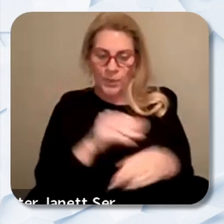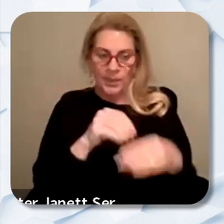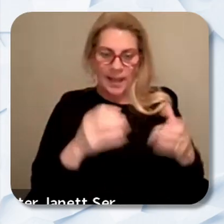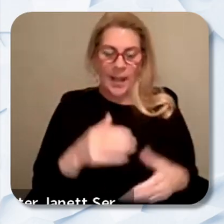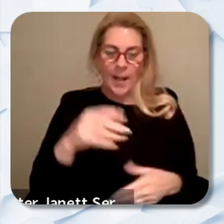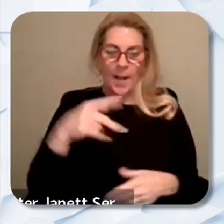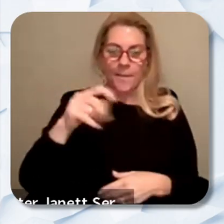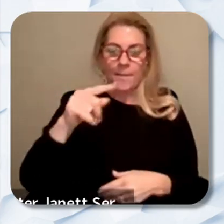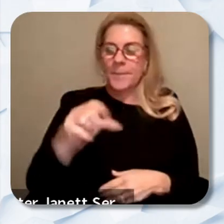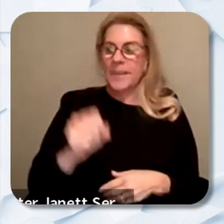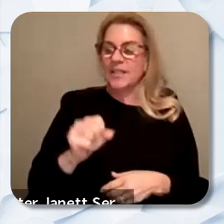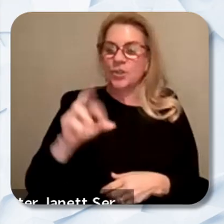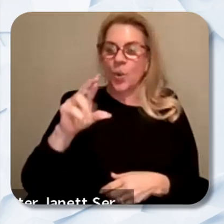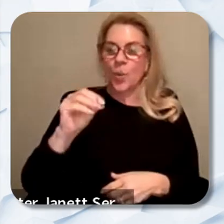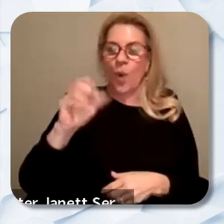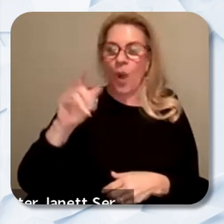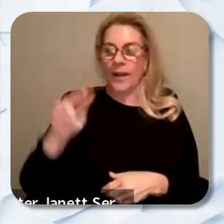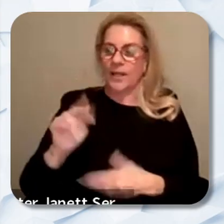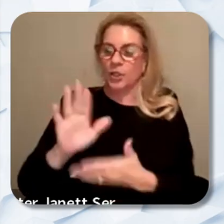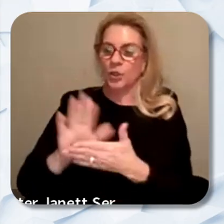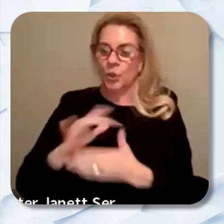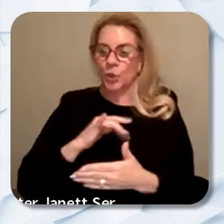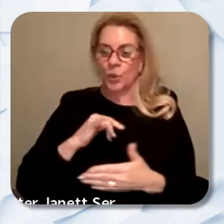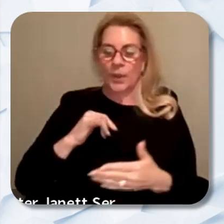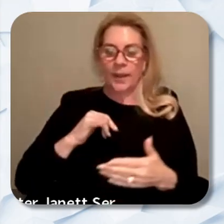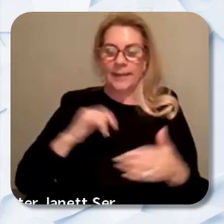Rocking Pete the Cat’s rocking school shoes where we put them up to celebrate people when